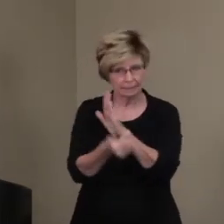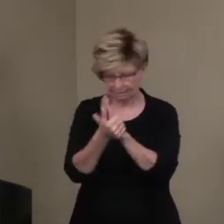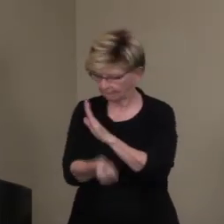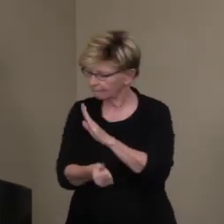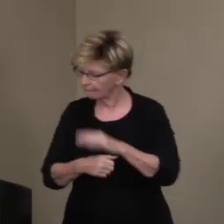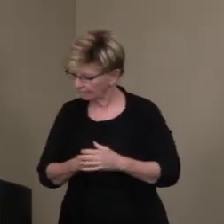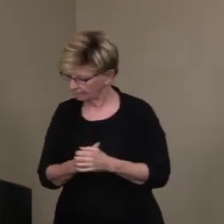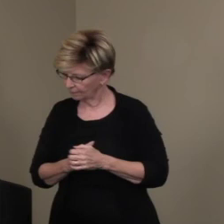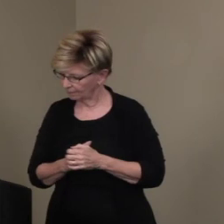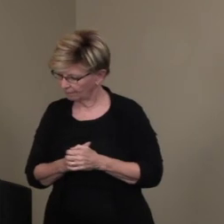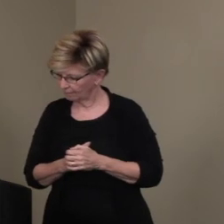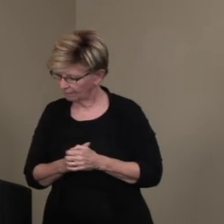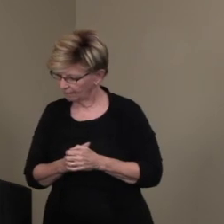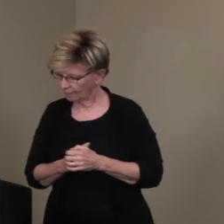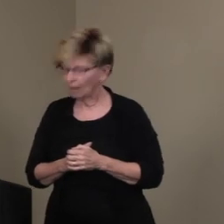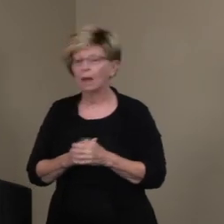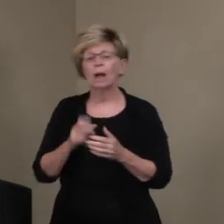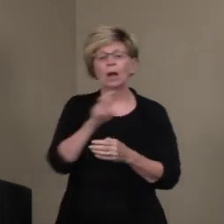abilities